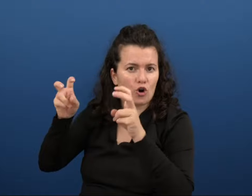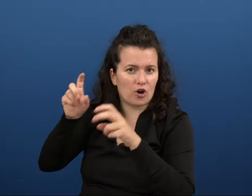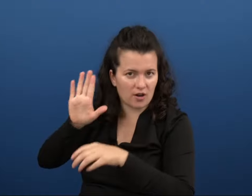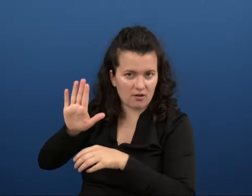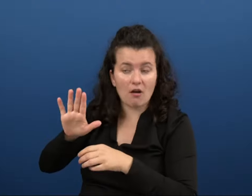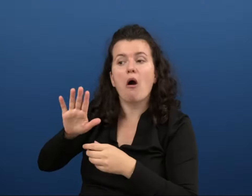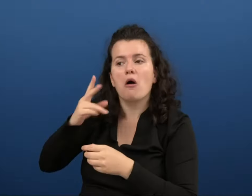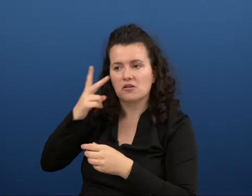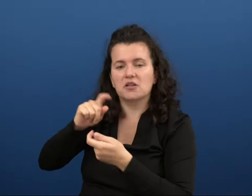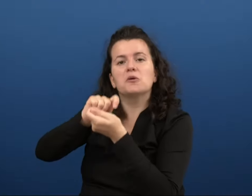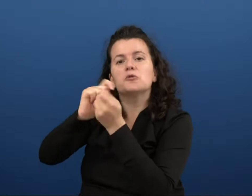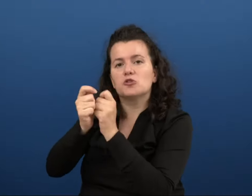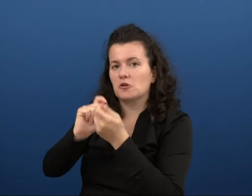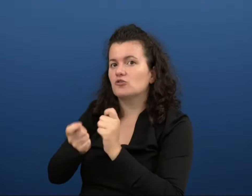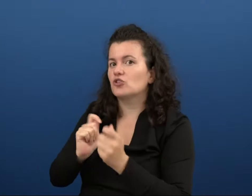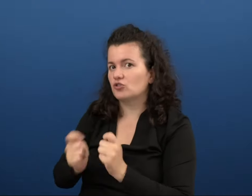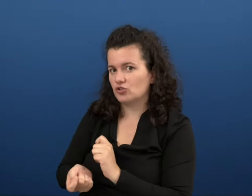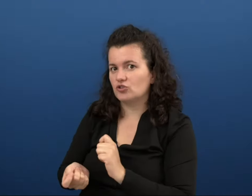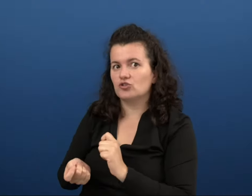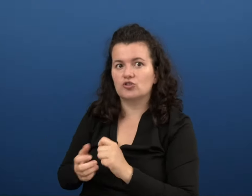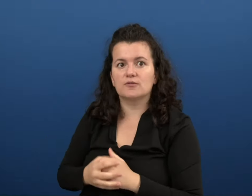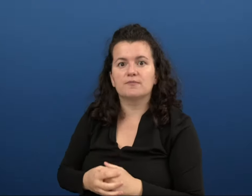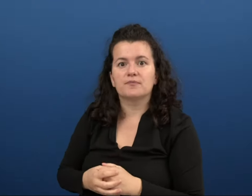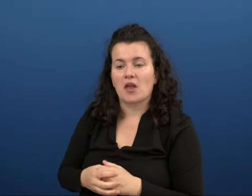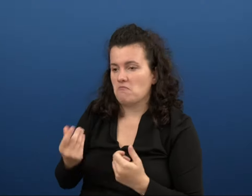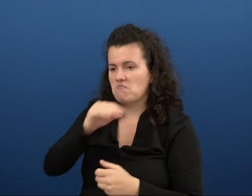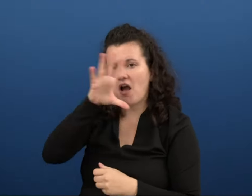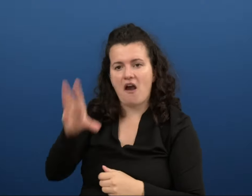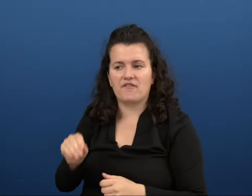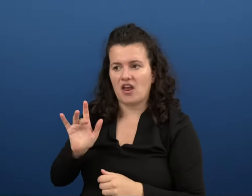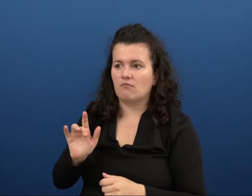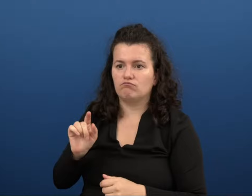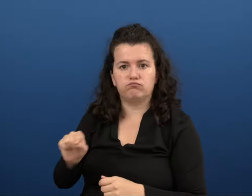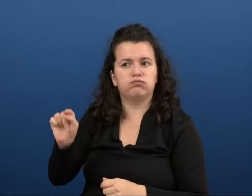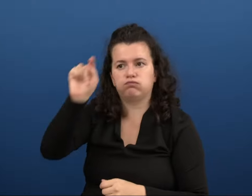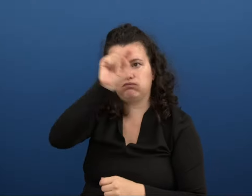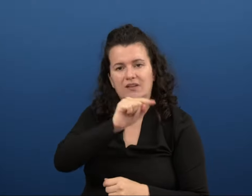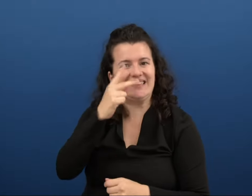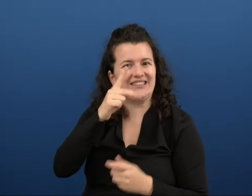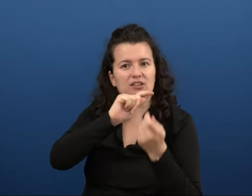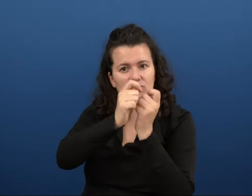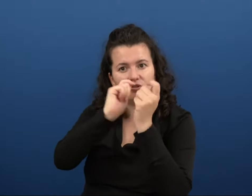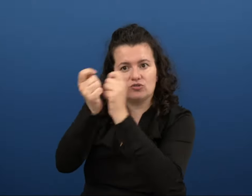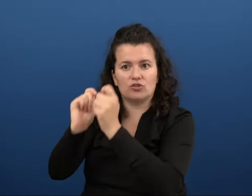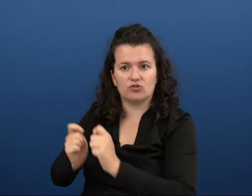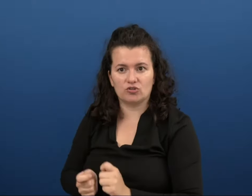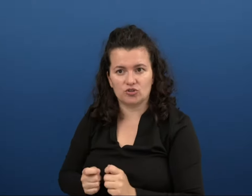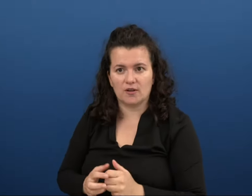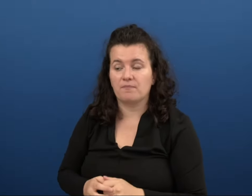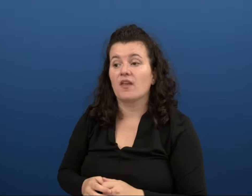the continent, and you are seeing more and more issues over what kinds of disability